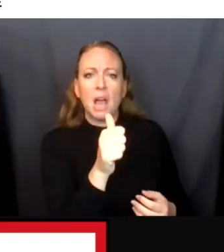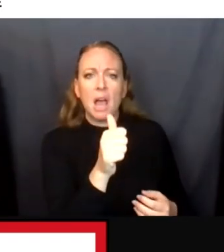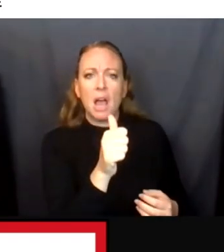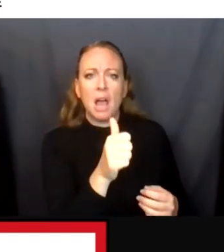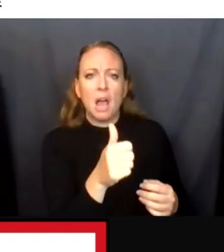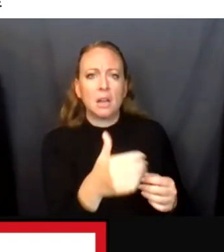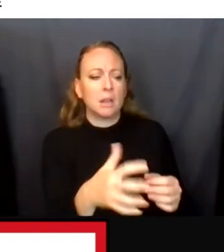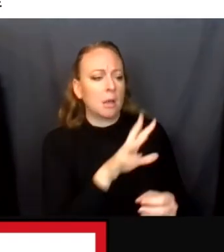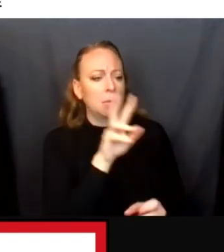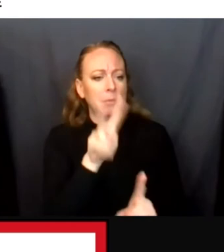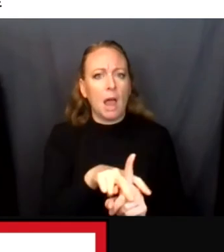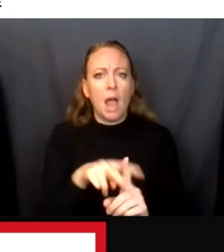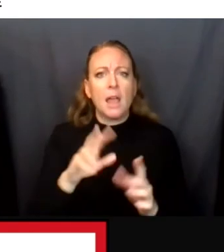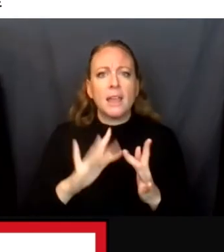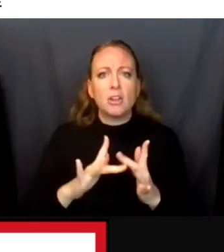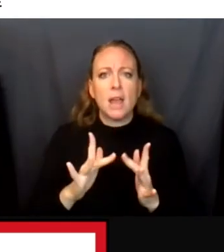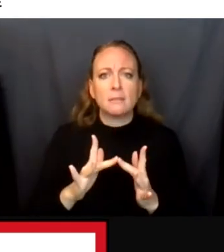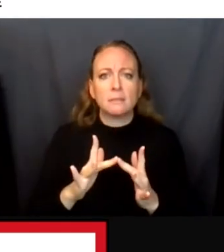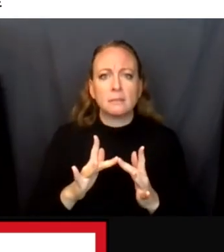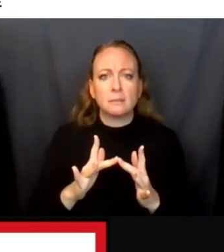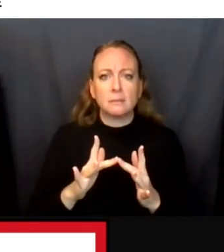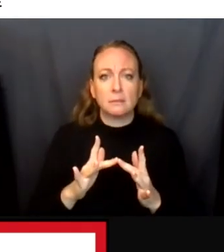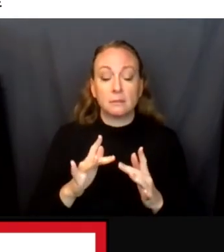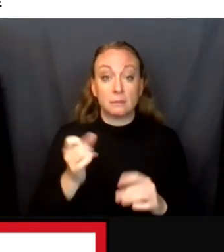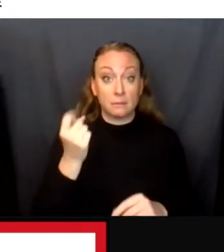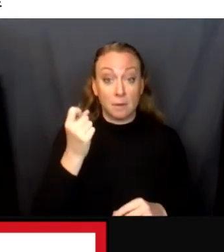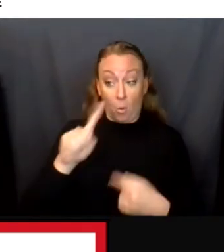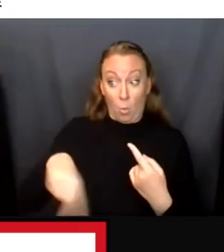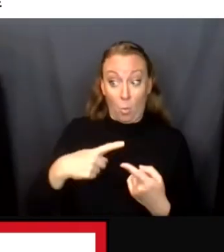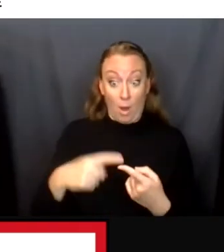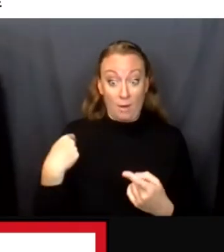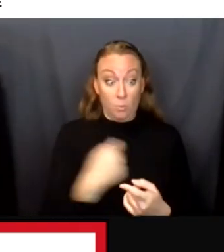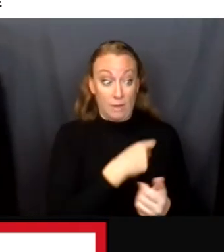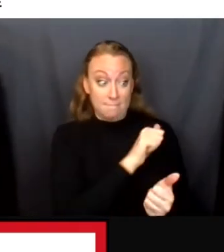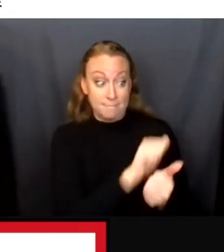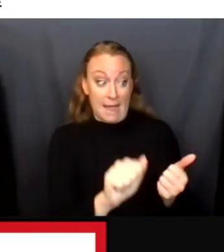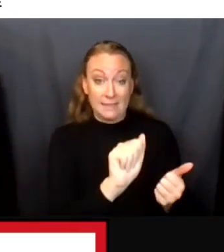Because the internet wasn't there when we passed it, the ADA.